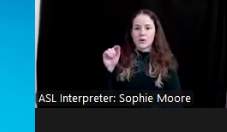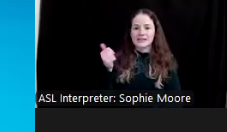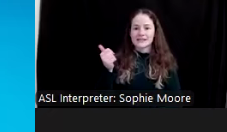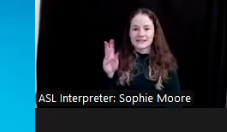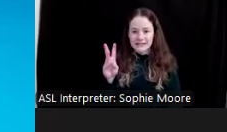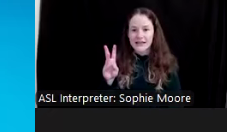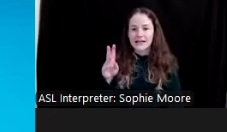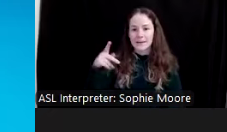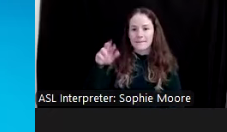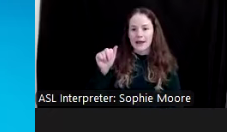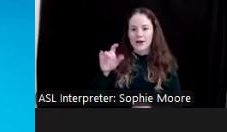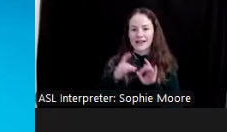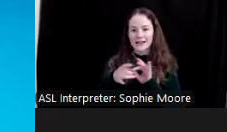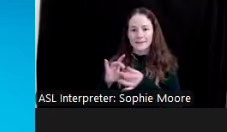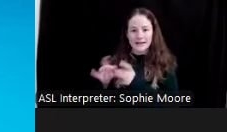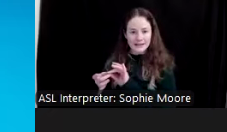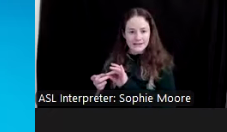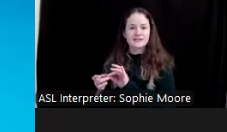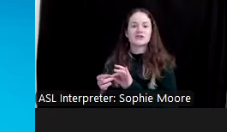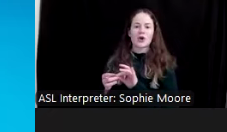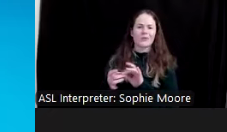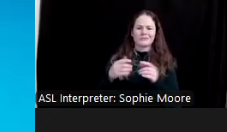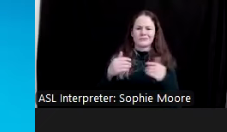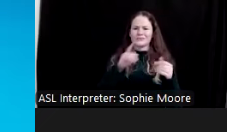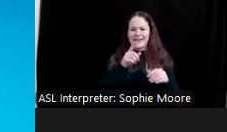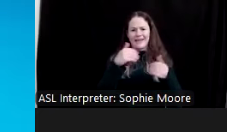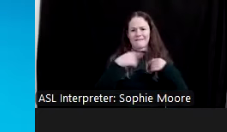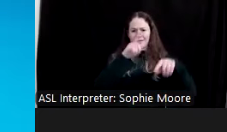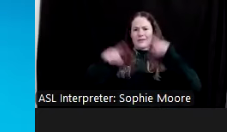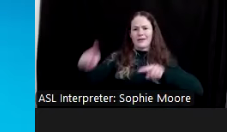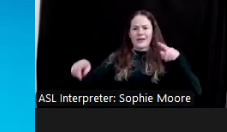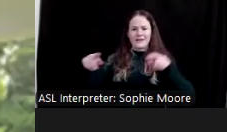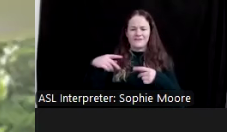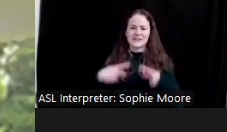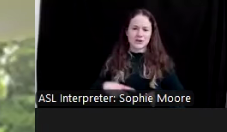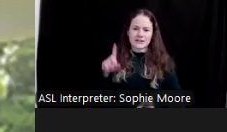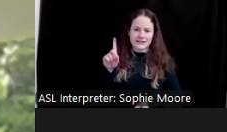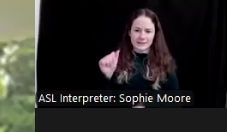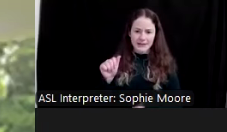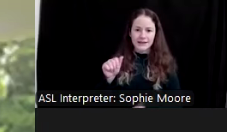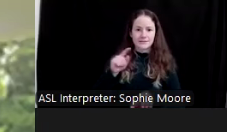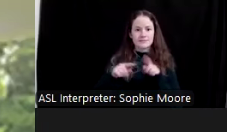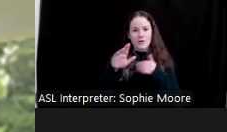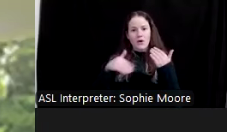there's a variety of things that are that are going on with these folks. So, the ability to participate